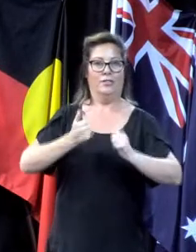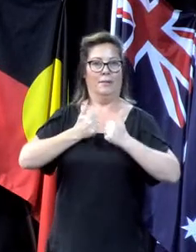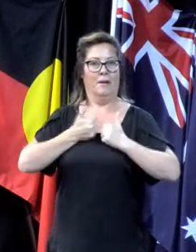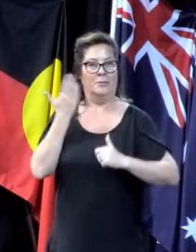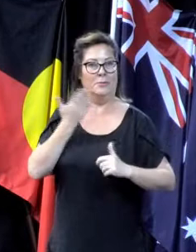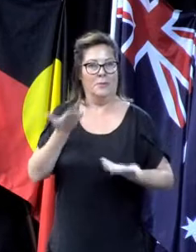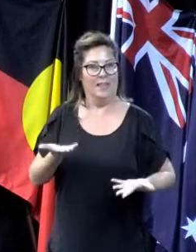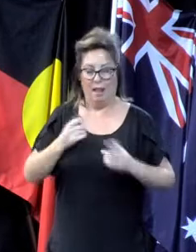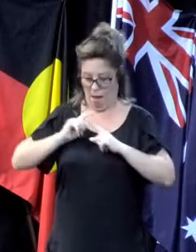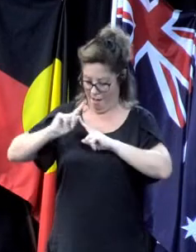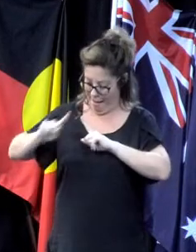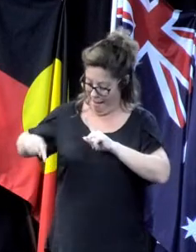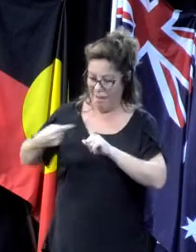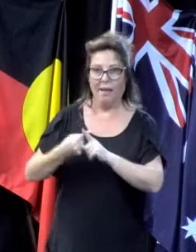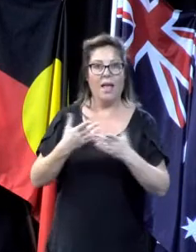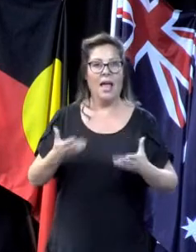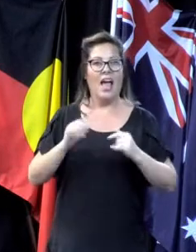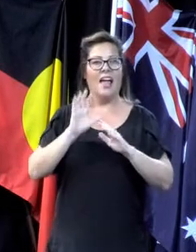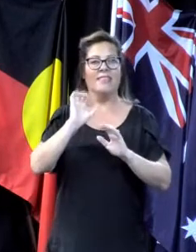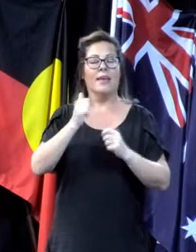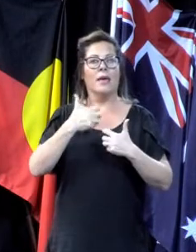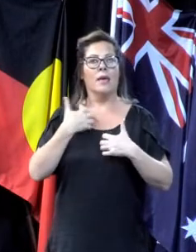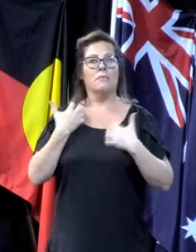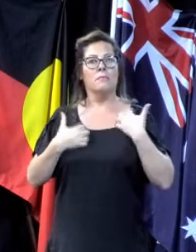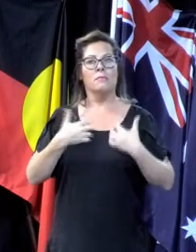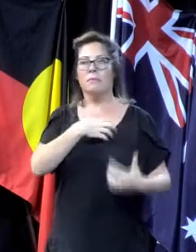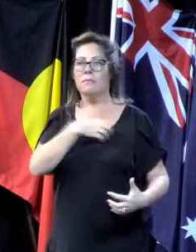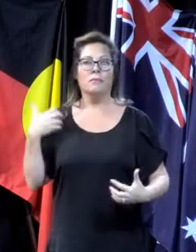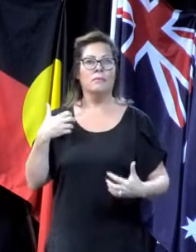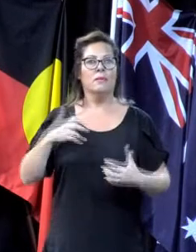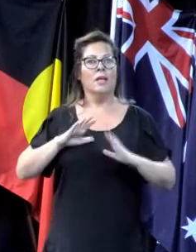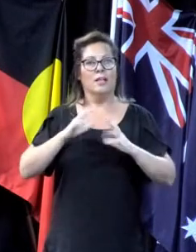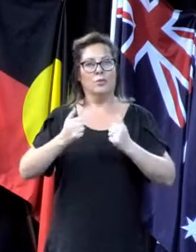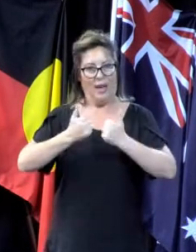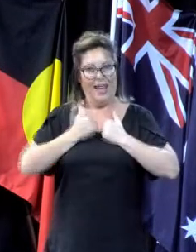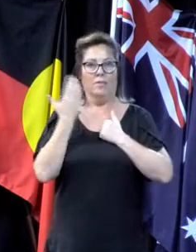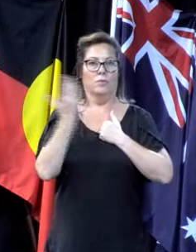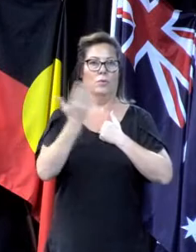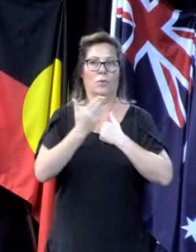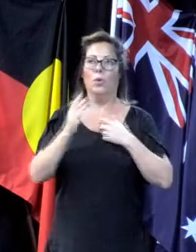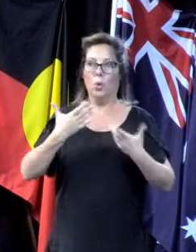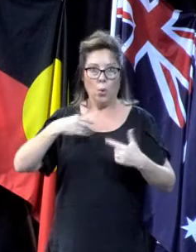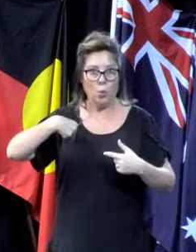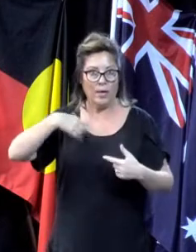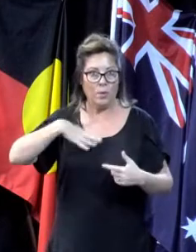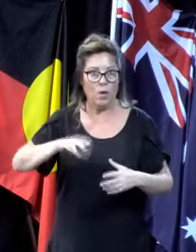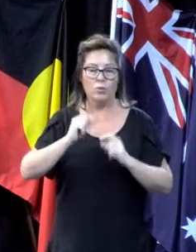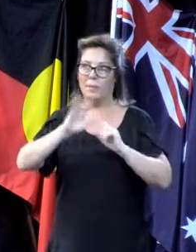that they want the best for our students, and we want the best. We want to be world-renowned for inclusive practices.